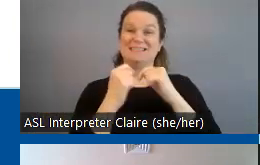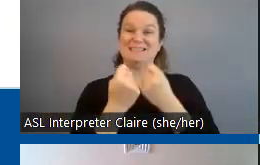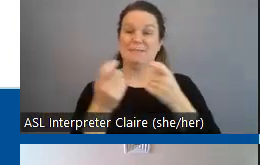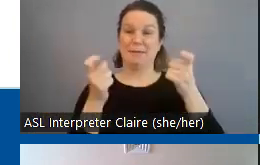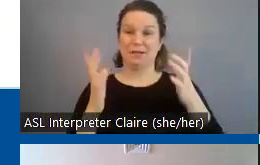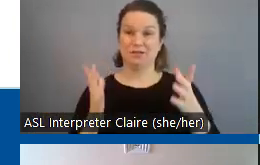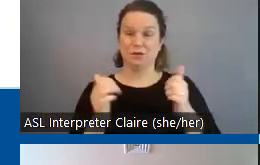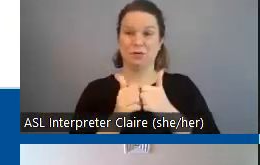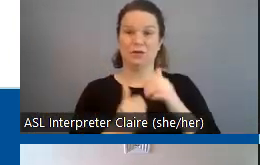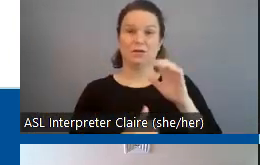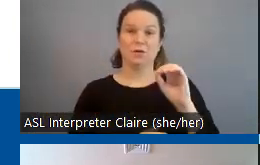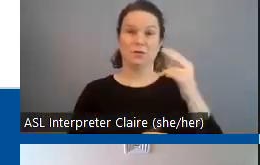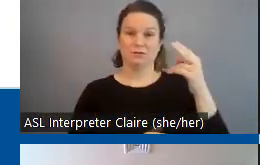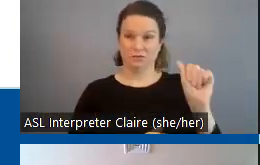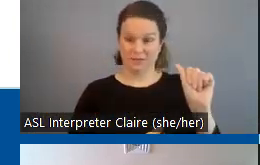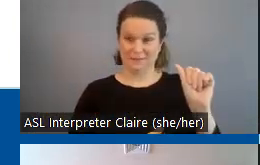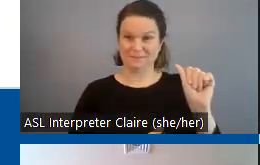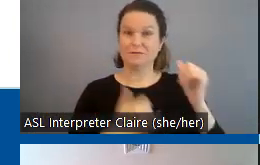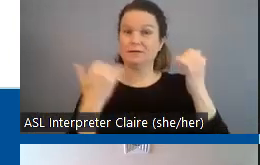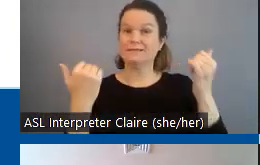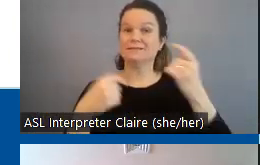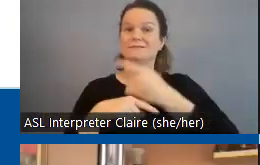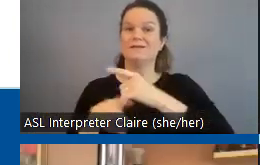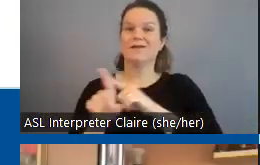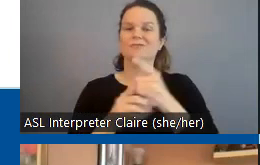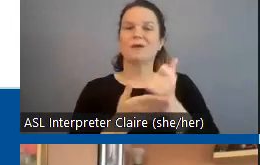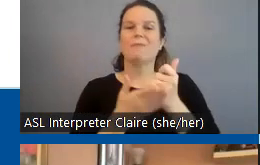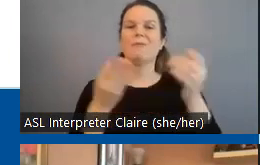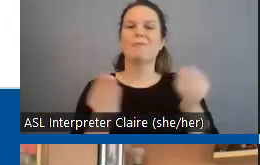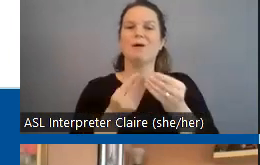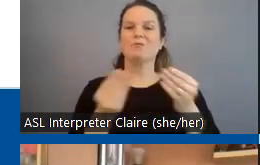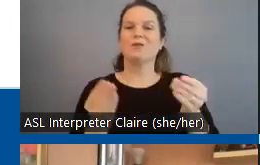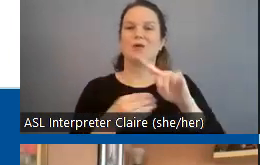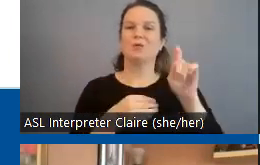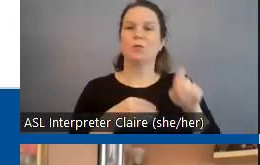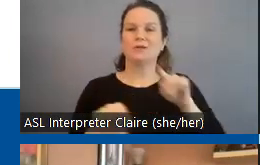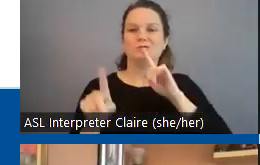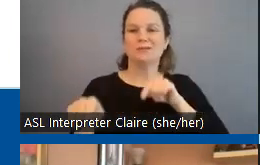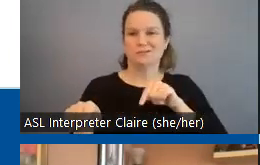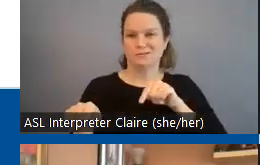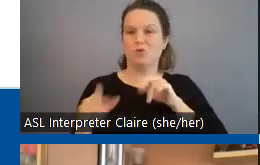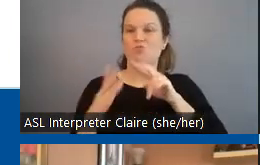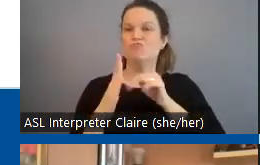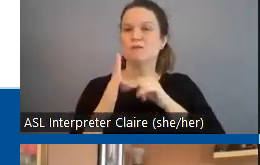the Oregon Health Authority and today I will also help moderate the Q and A reading